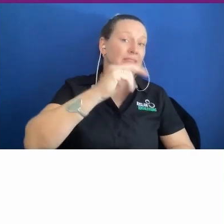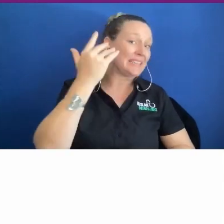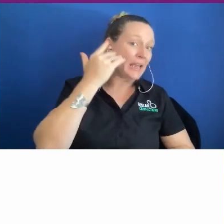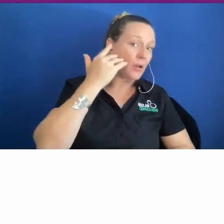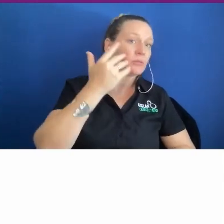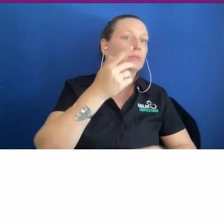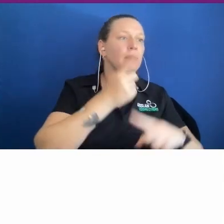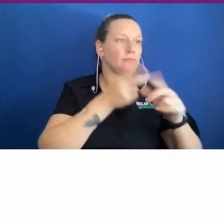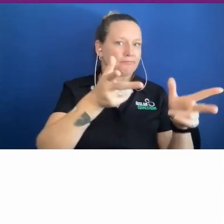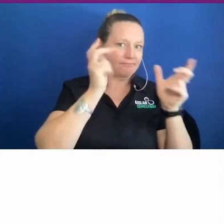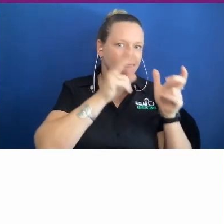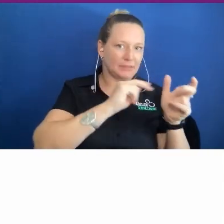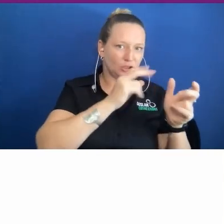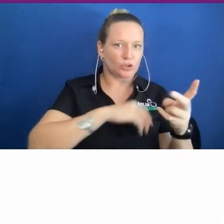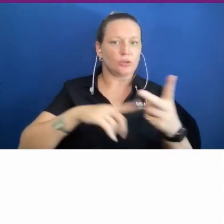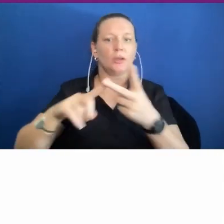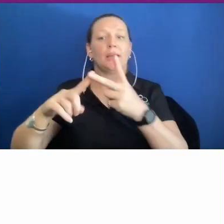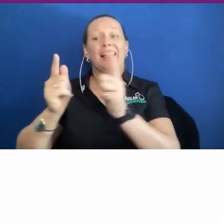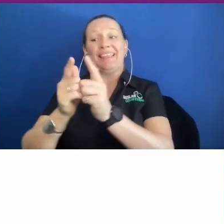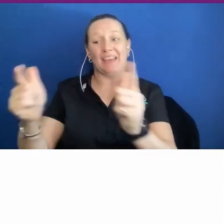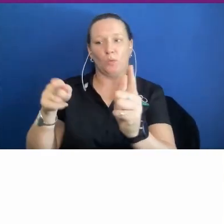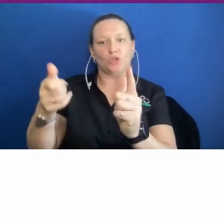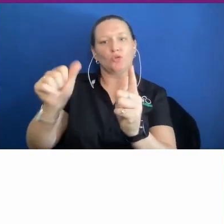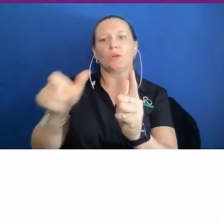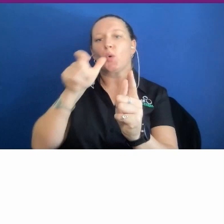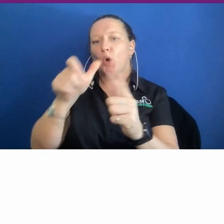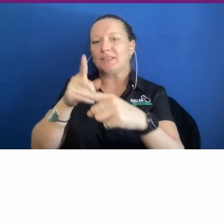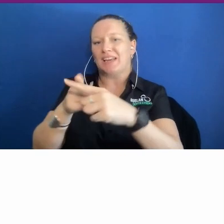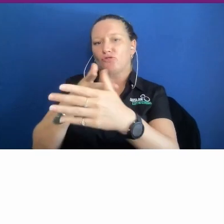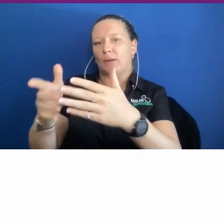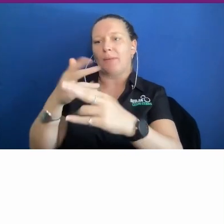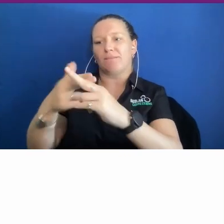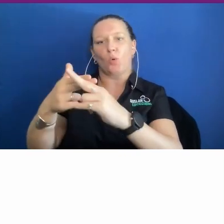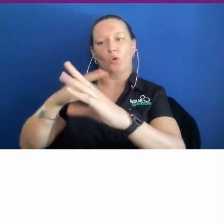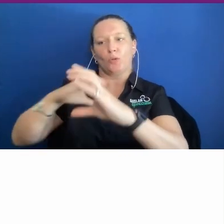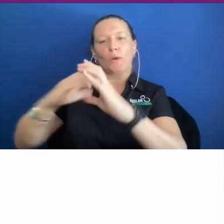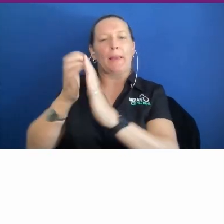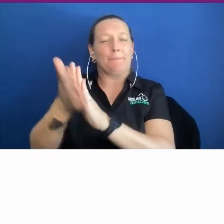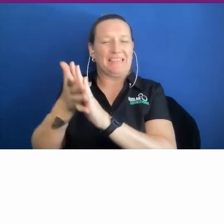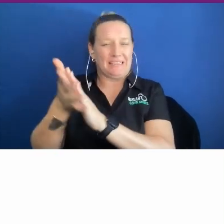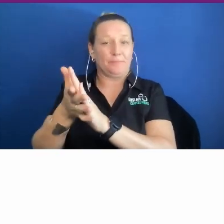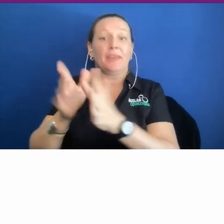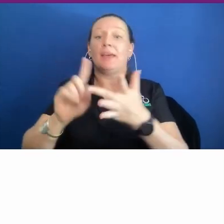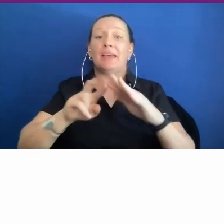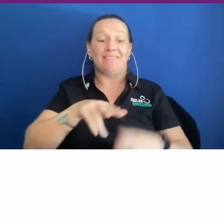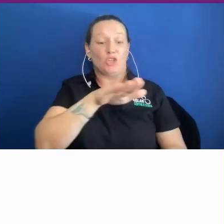grammar to communicate meaning. So put simply if a child can't say or doesn't say a particular word